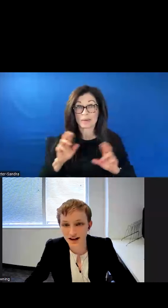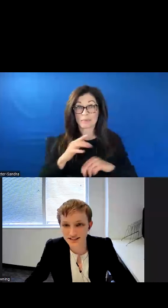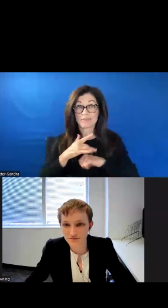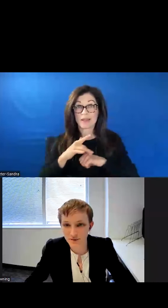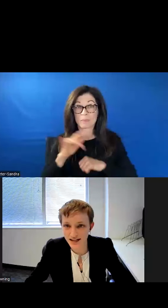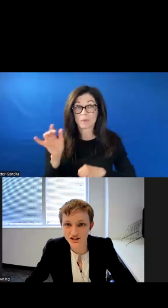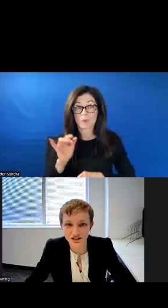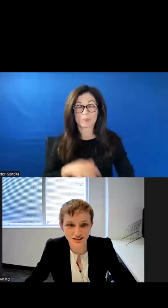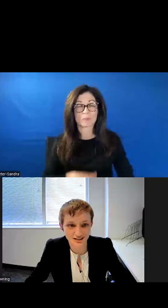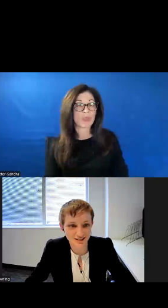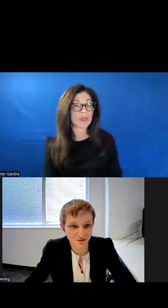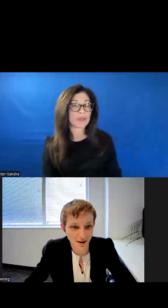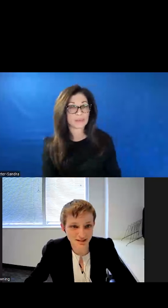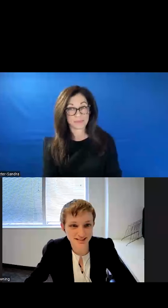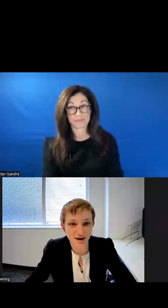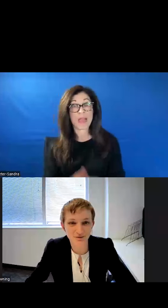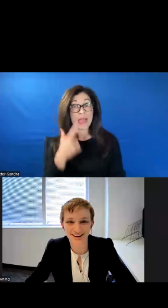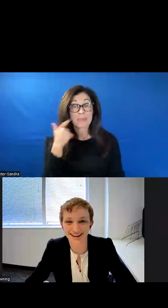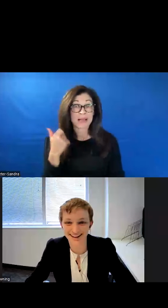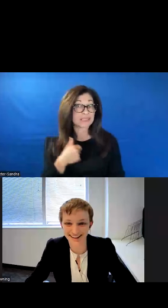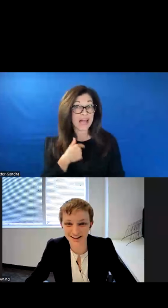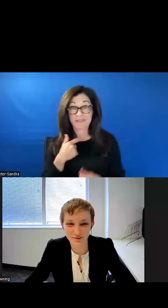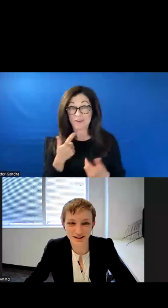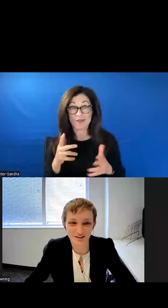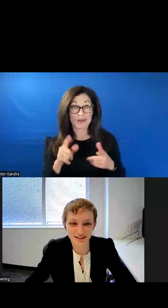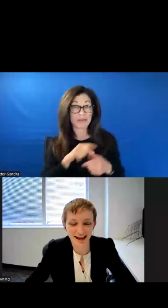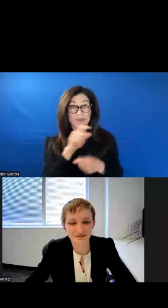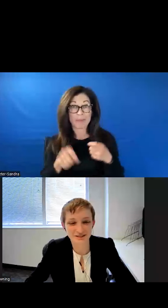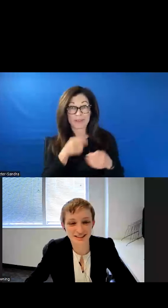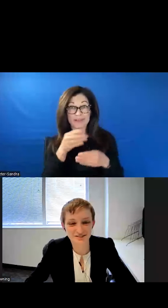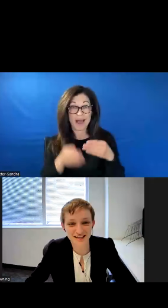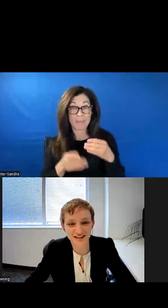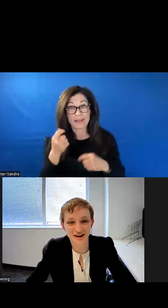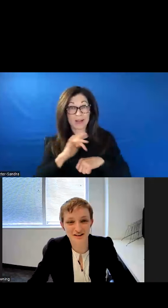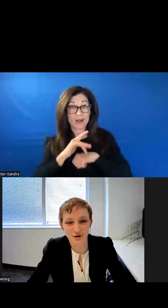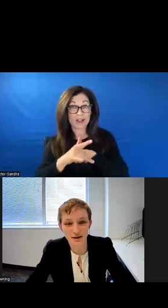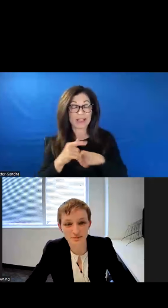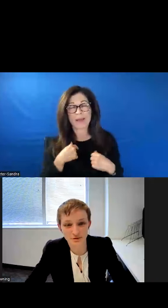BECAUSE WE MANAGED TO END EARLY, I WOULD LIKE TO INVITE BACK RON